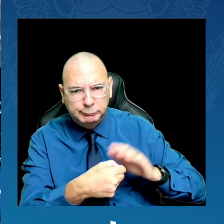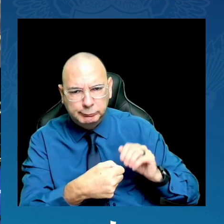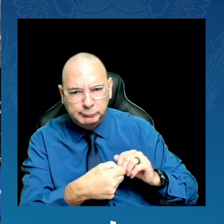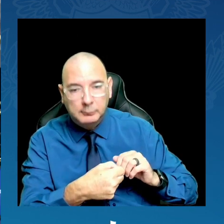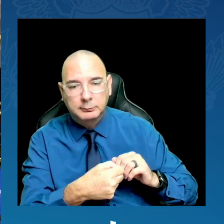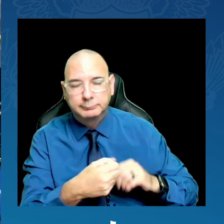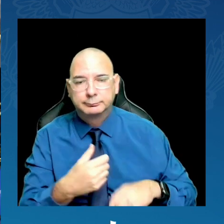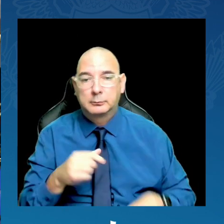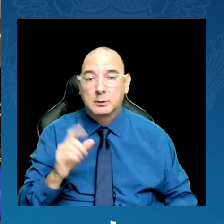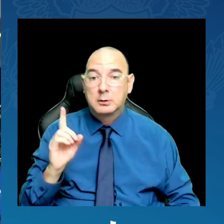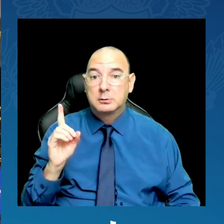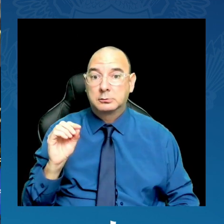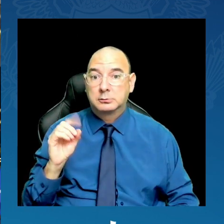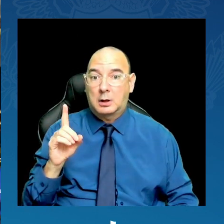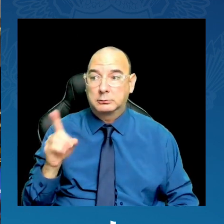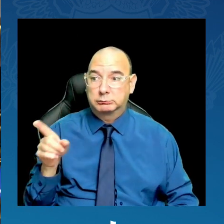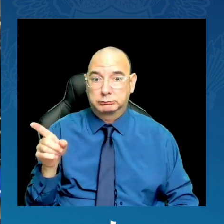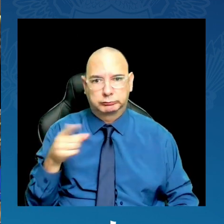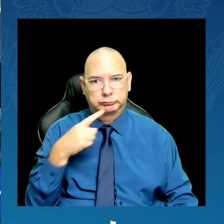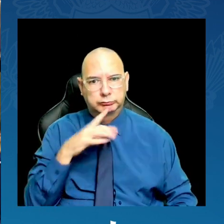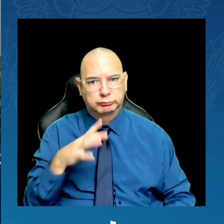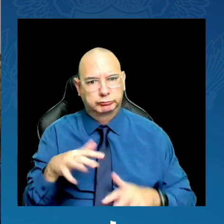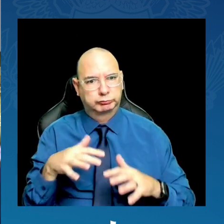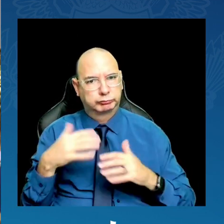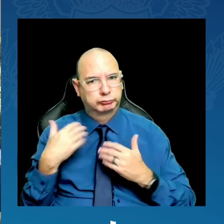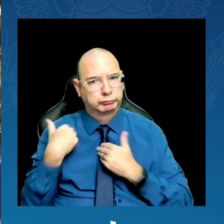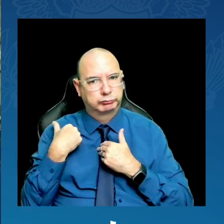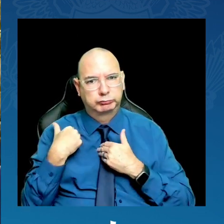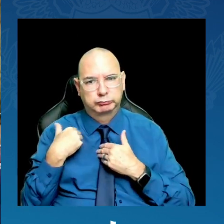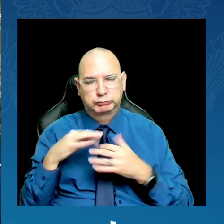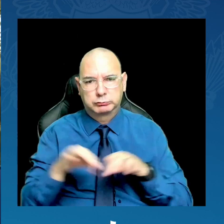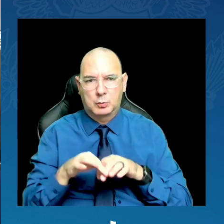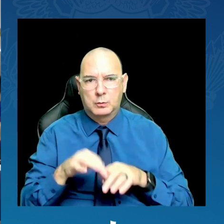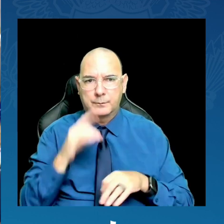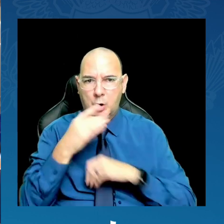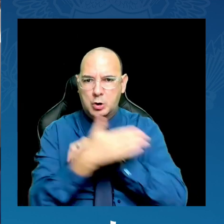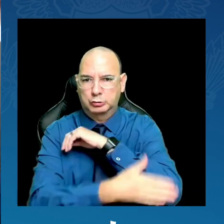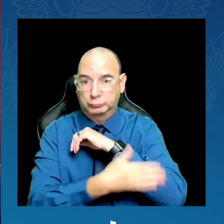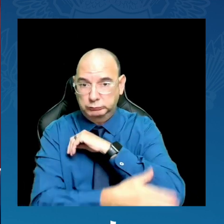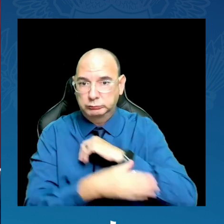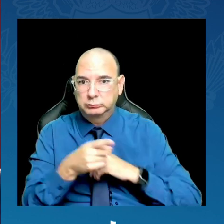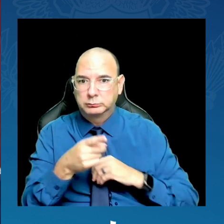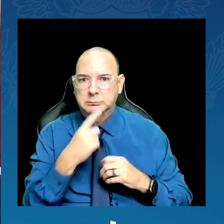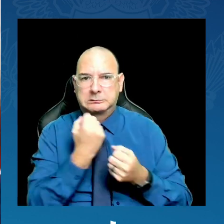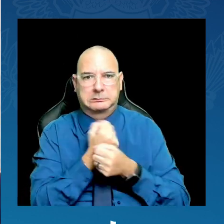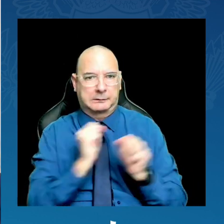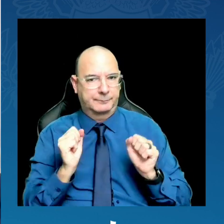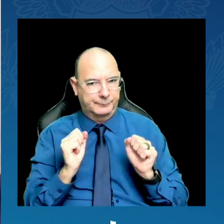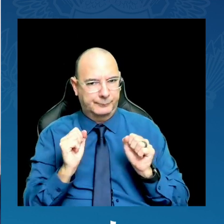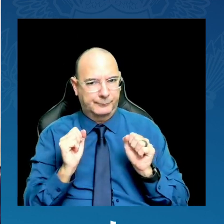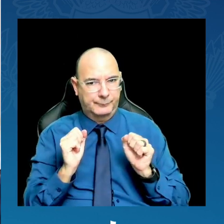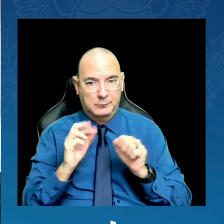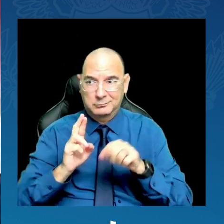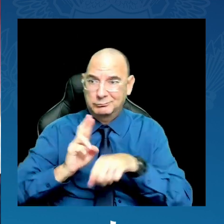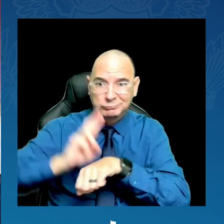to ensure that our nation remains safe. SpaceX is one of the 14 technology areas